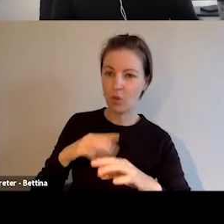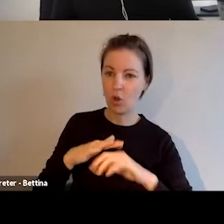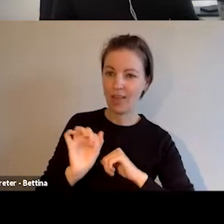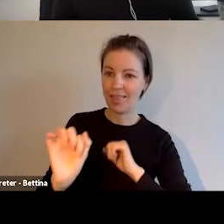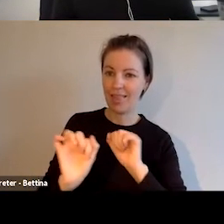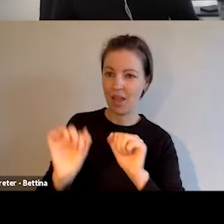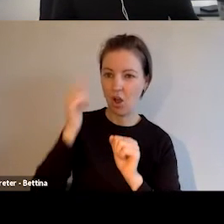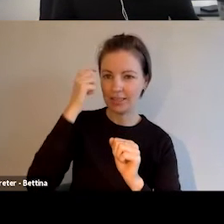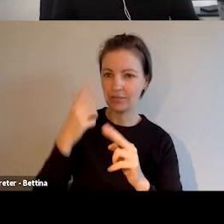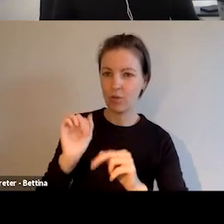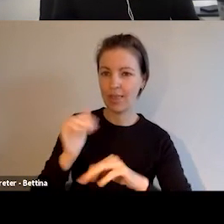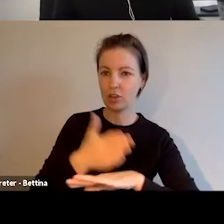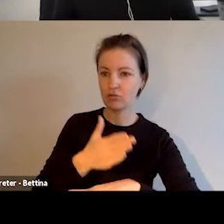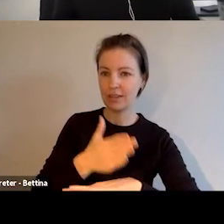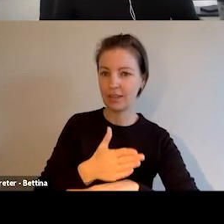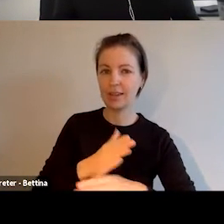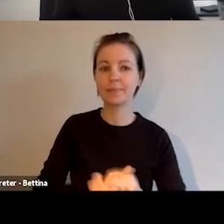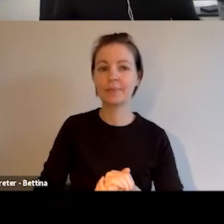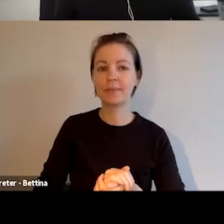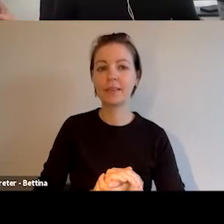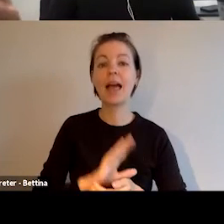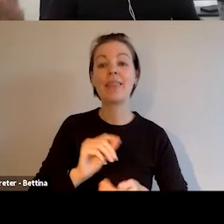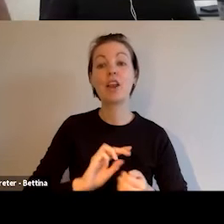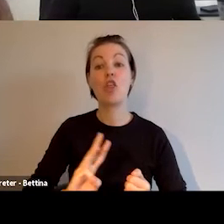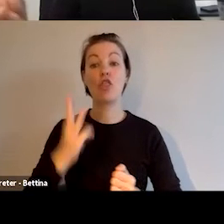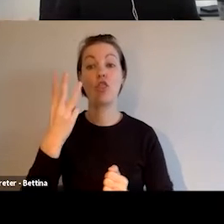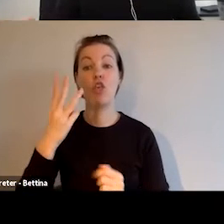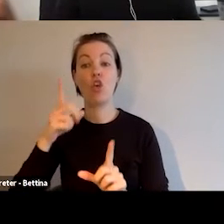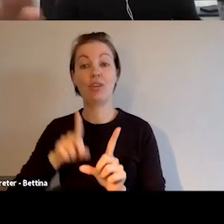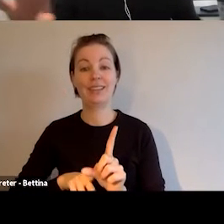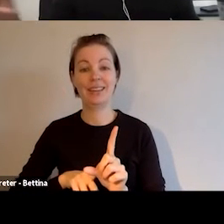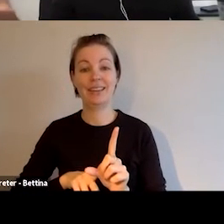situated creative practice experience, which is in third year. It is the blue block which is